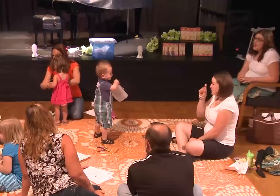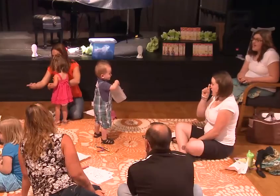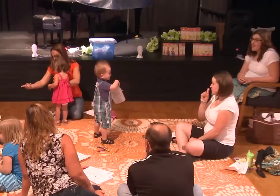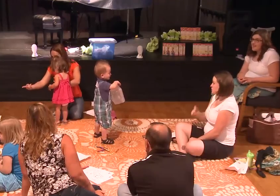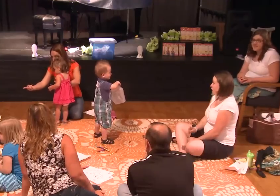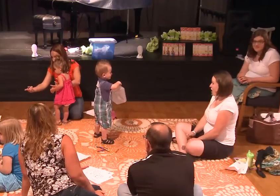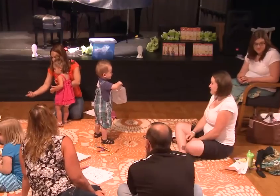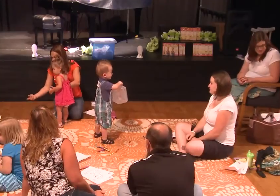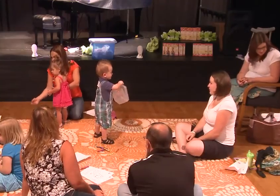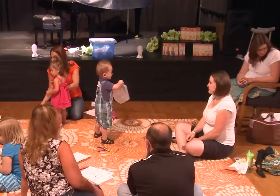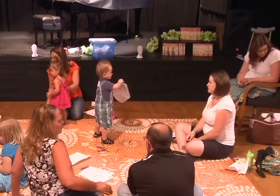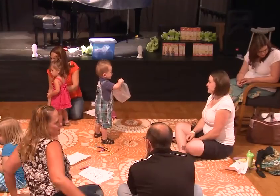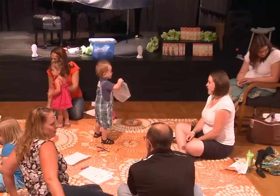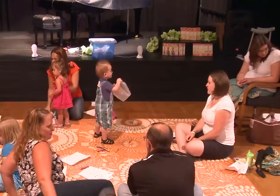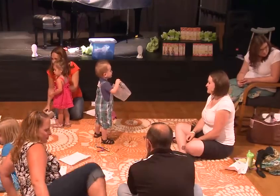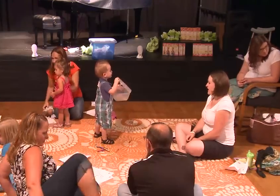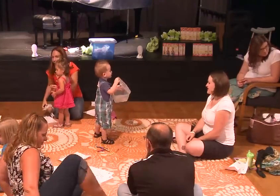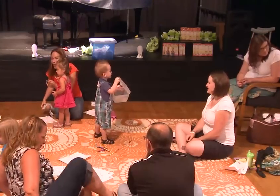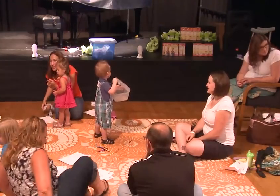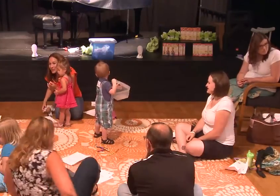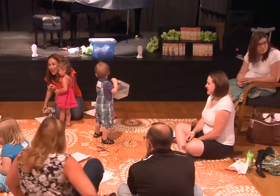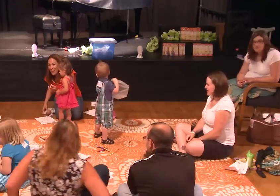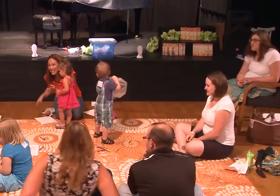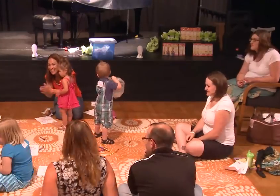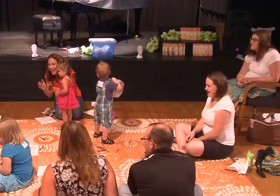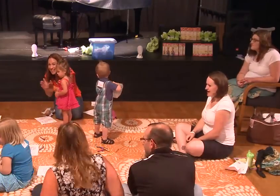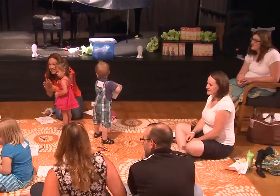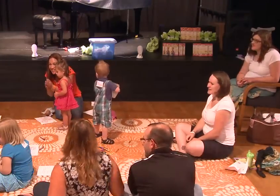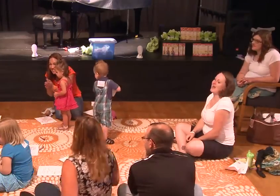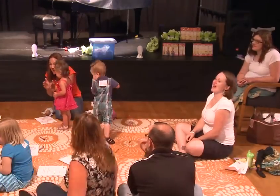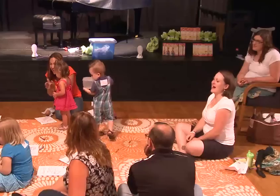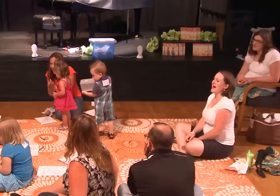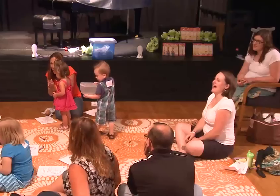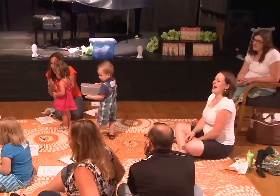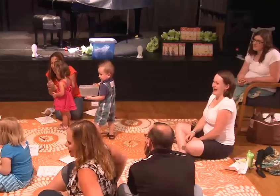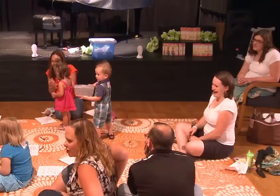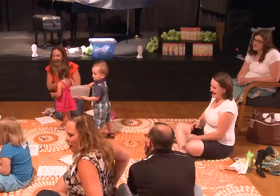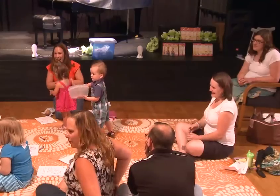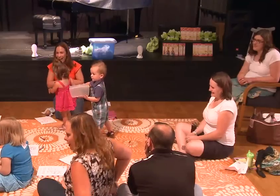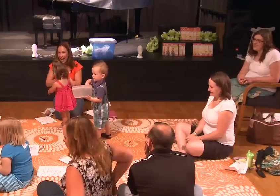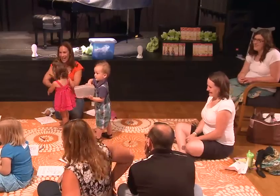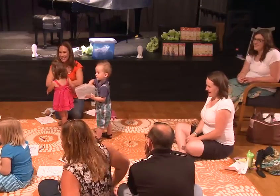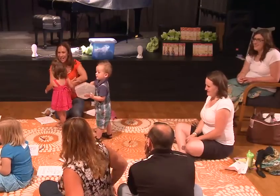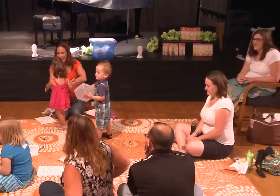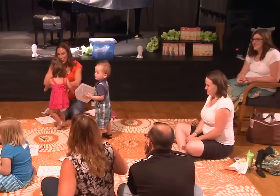Oh, you've got the sign. Good signing. You've got the sign! Good job! [APPLAUDING]